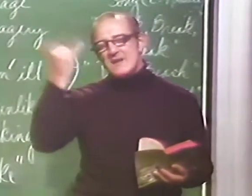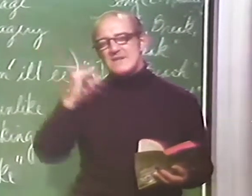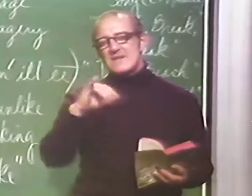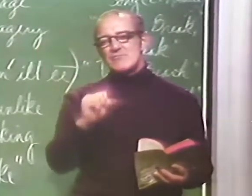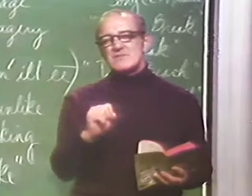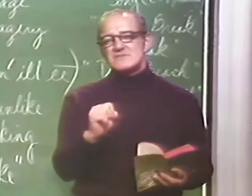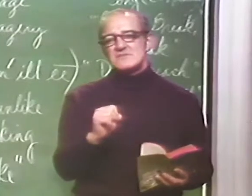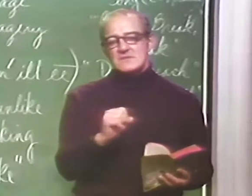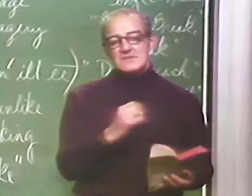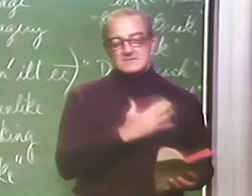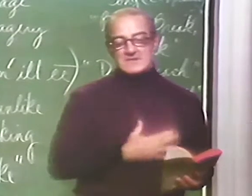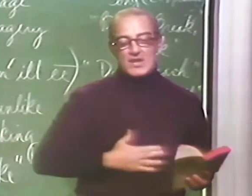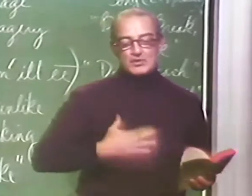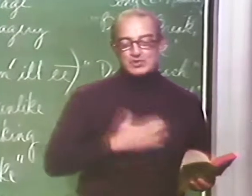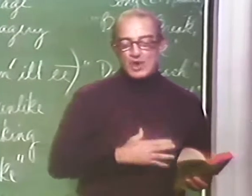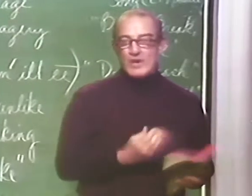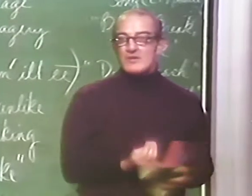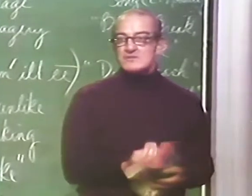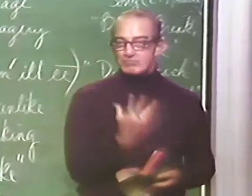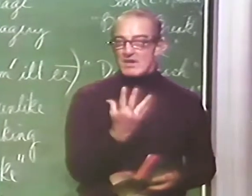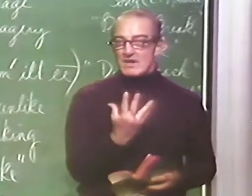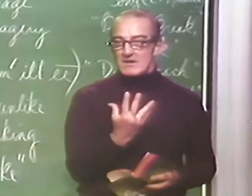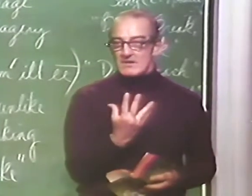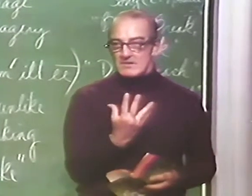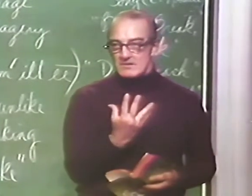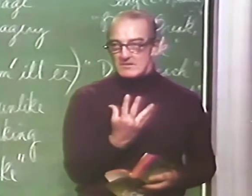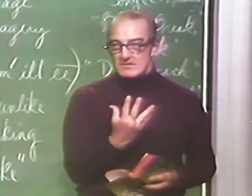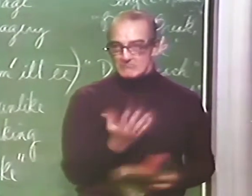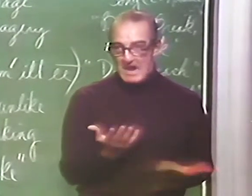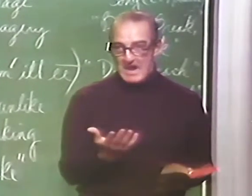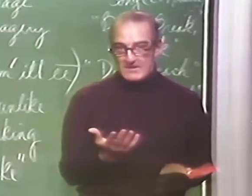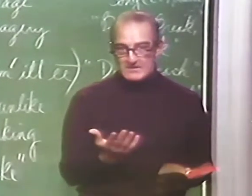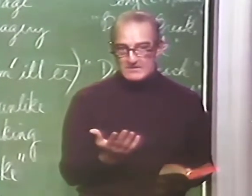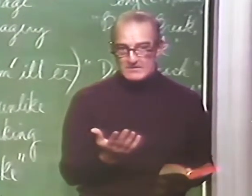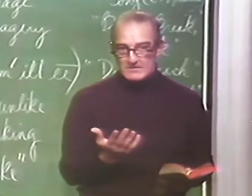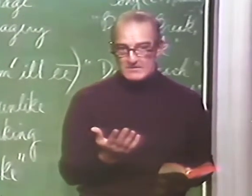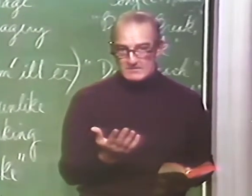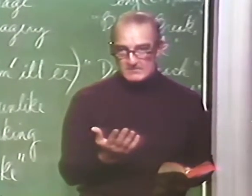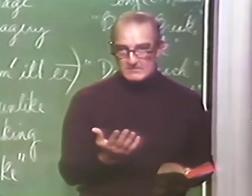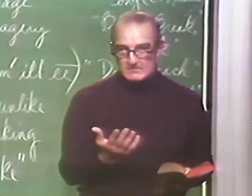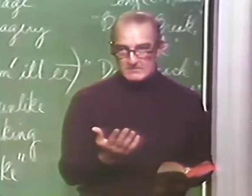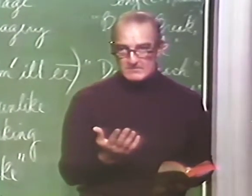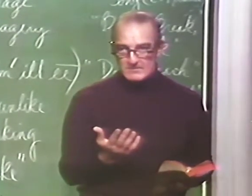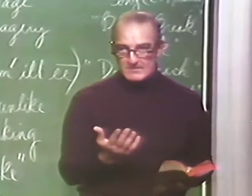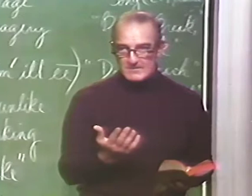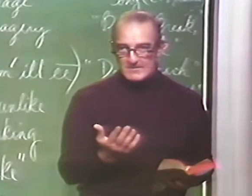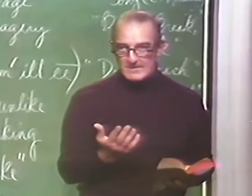DO YOU THINK THE IDEA IS ENJOY THE SPRING? RIGHT?